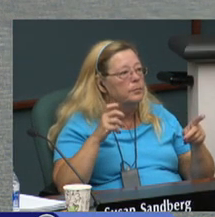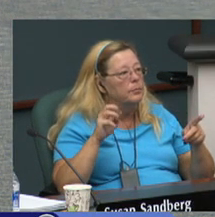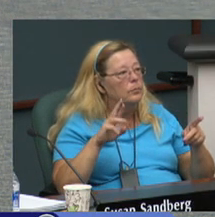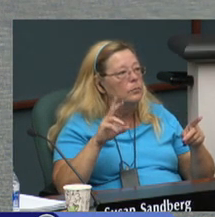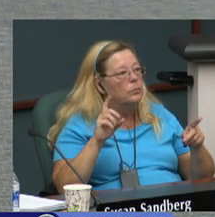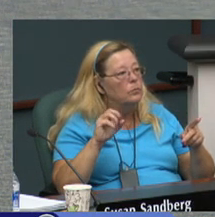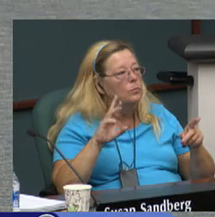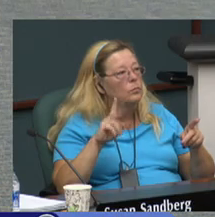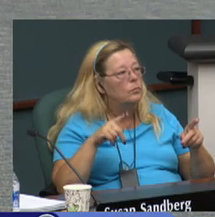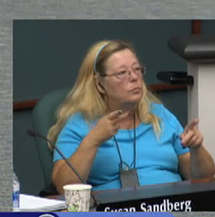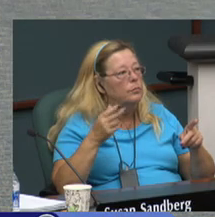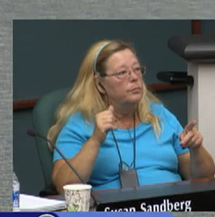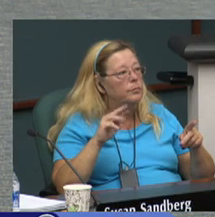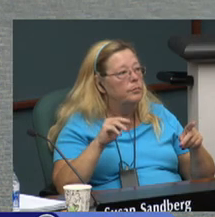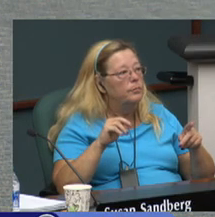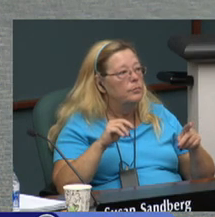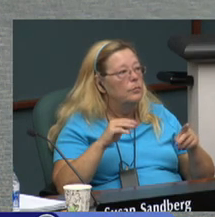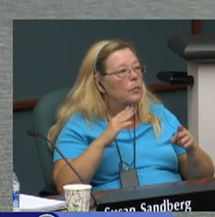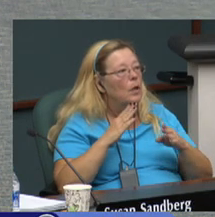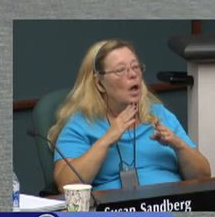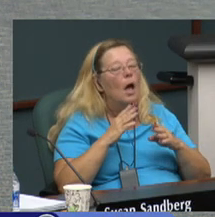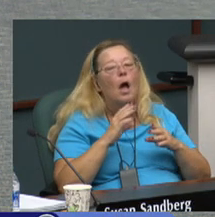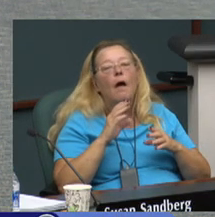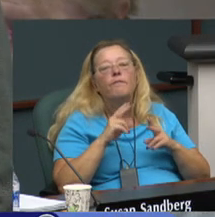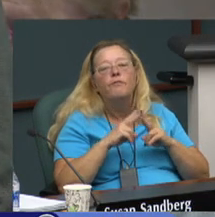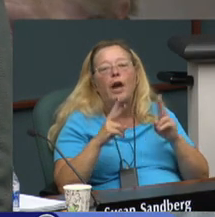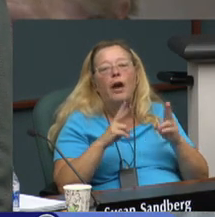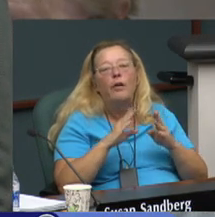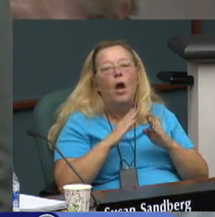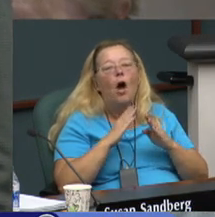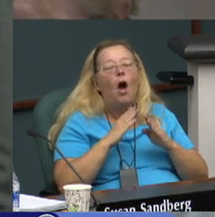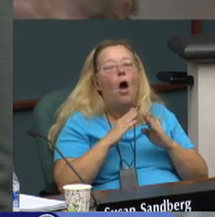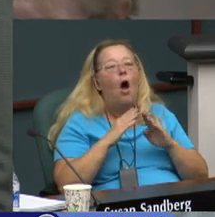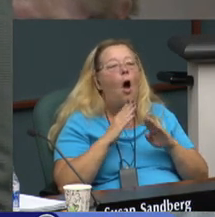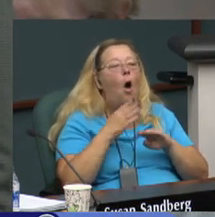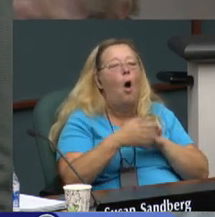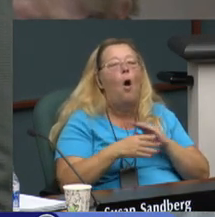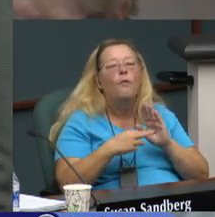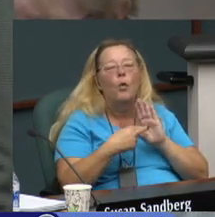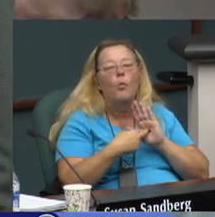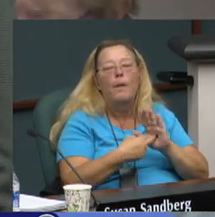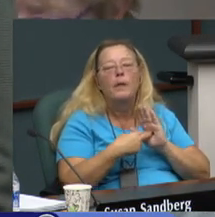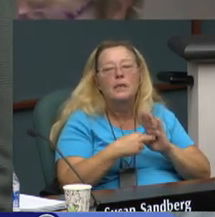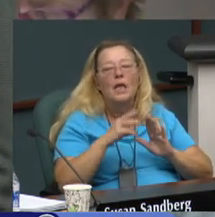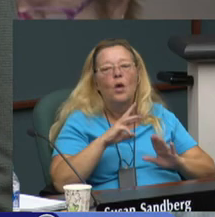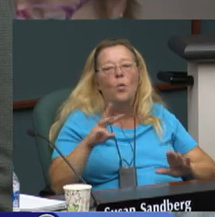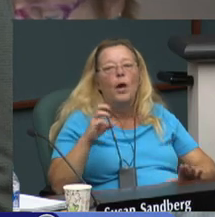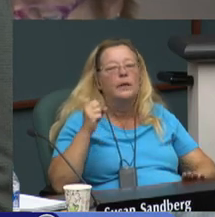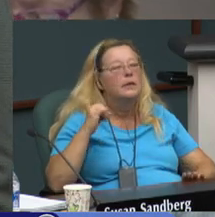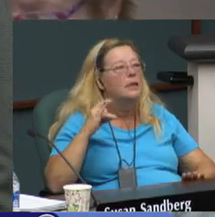the very over-represented near Westside the I I applaud the council's of